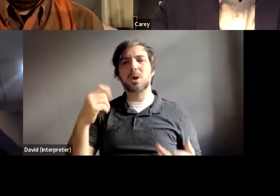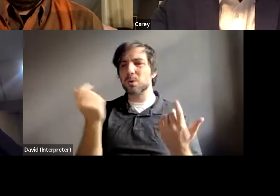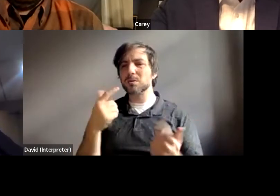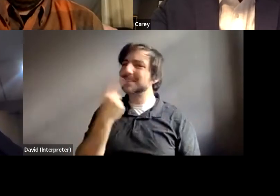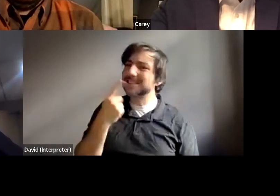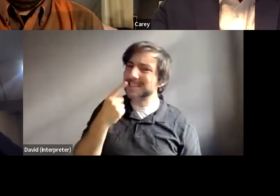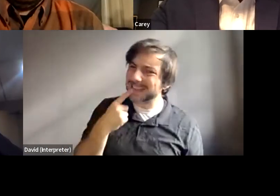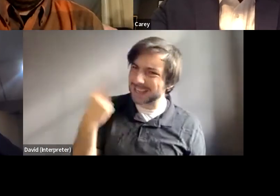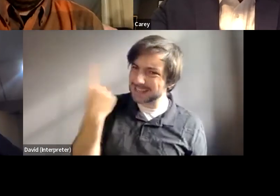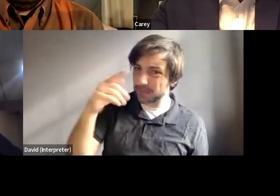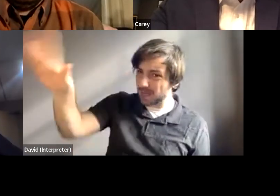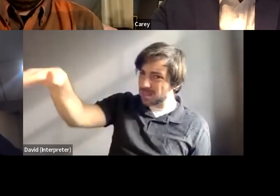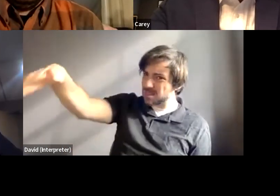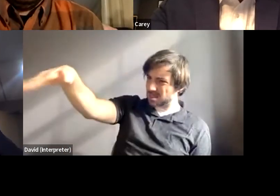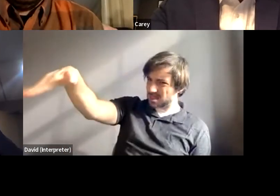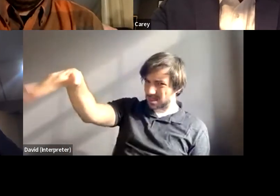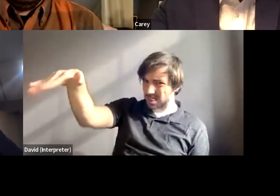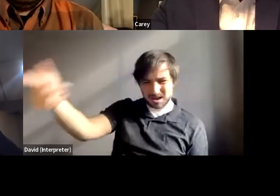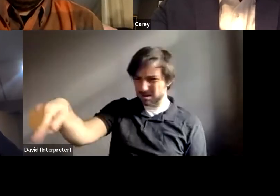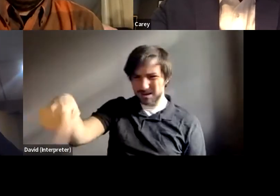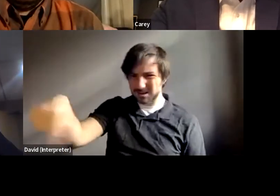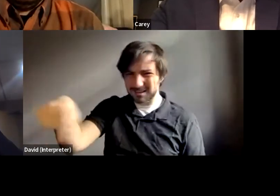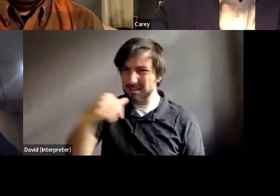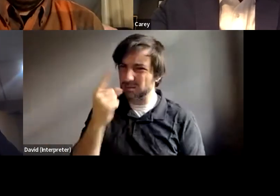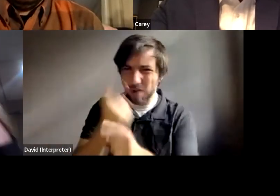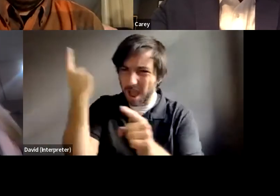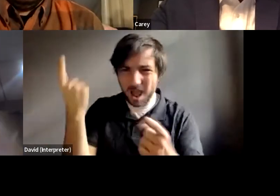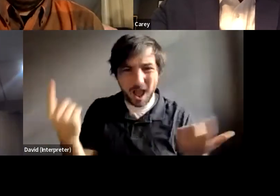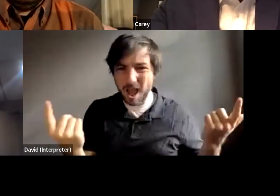that sort of thing, that's a big transition